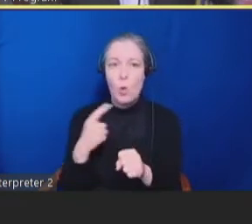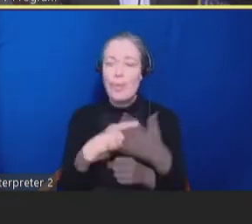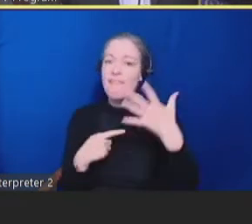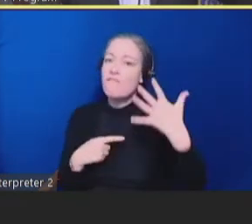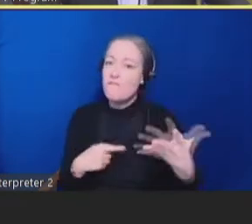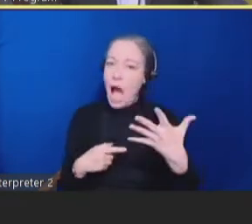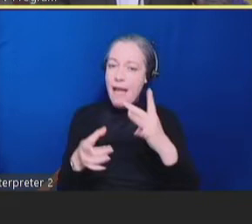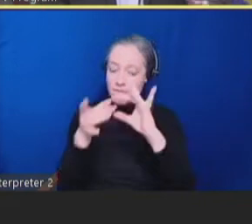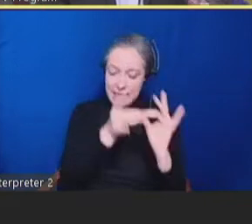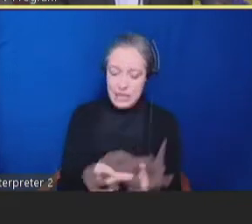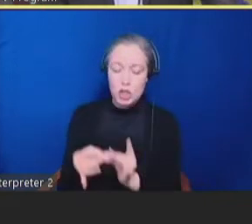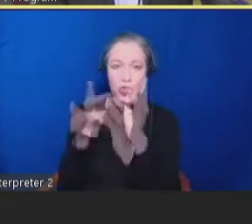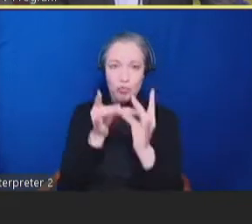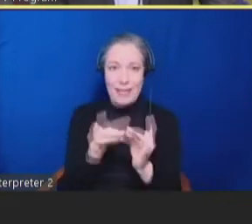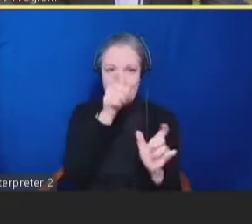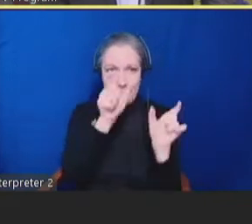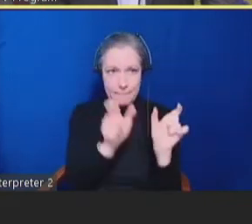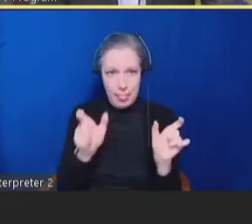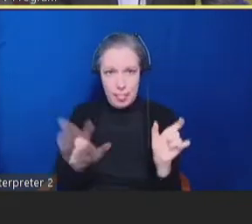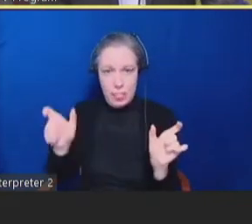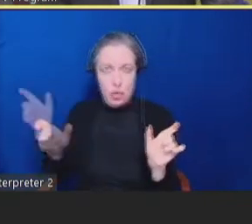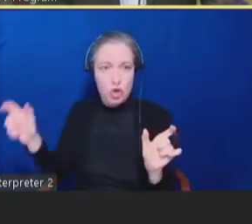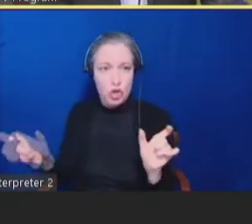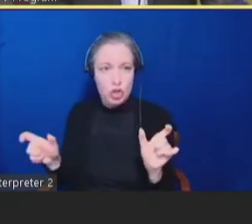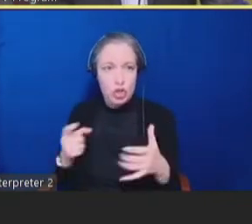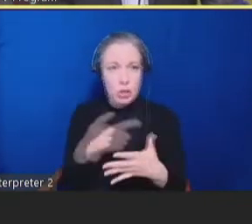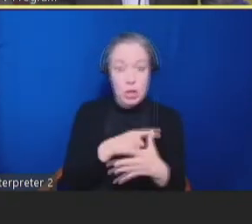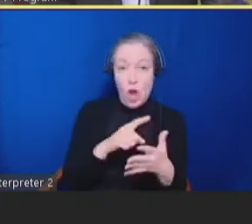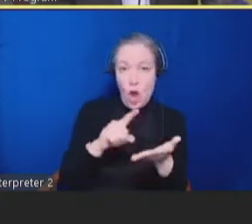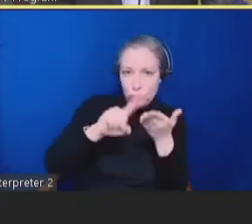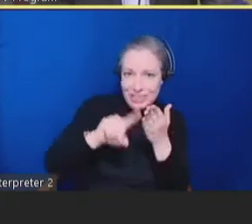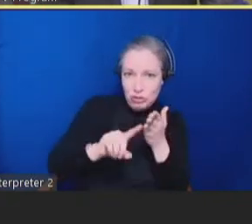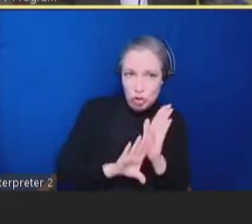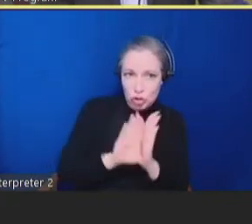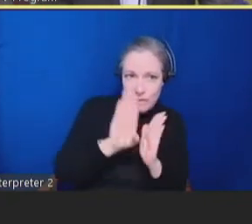goes from research and development all the way to user acceptance and uptake. That was based